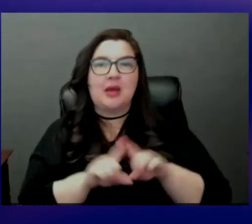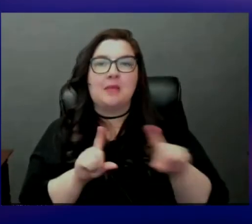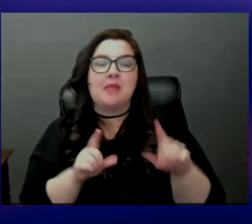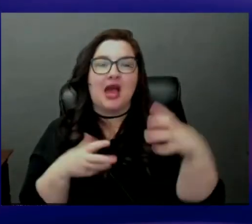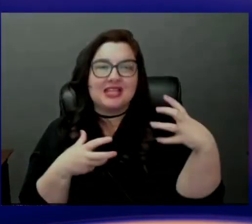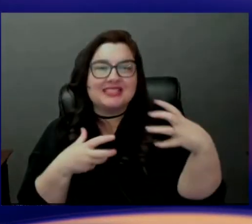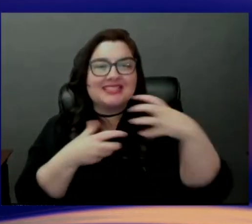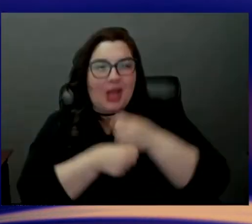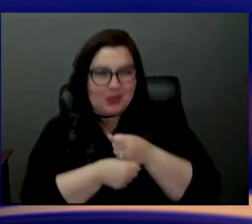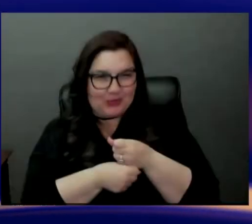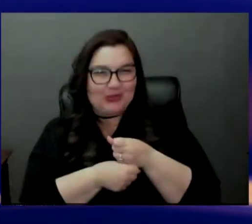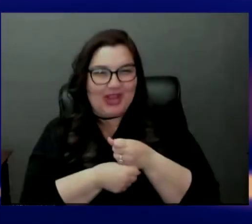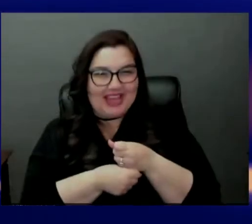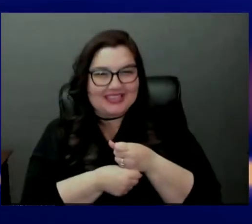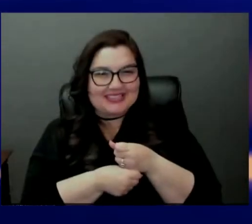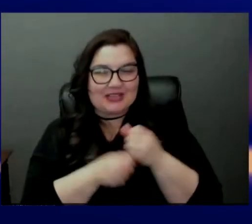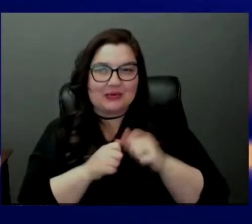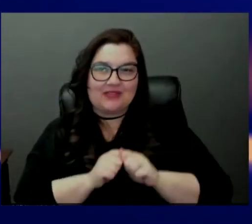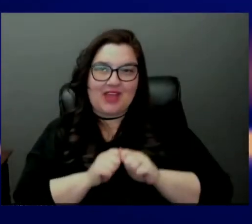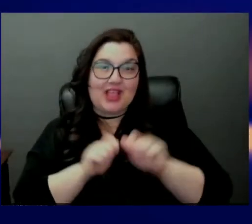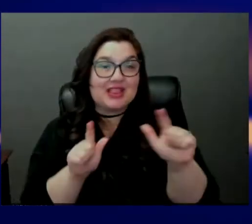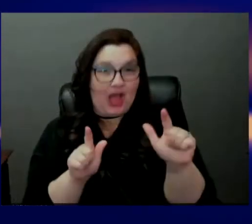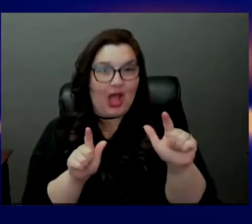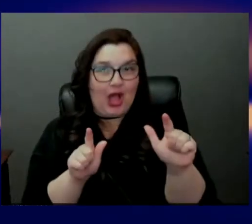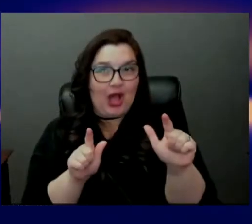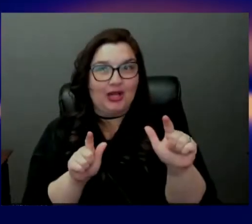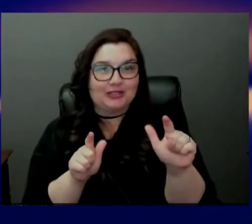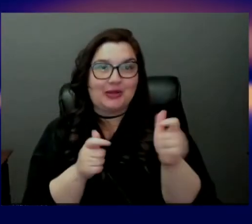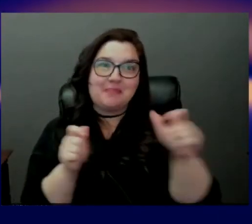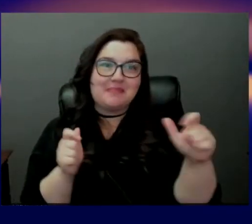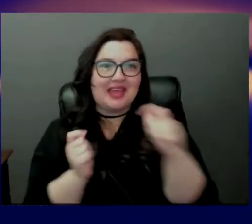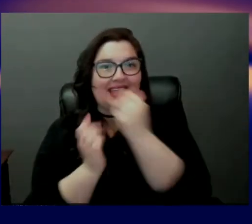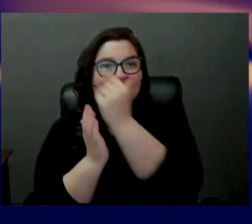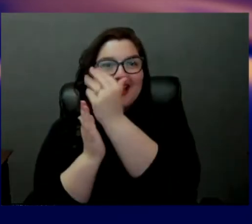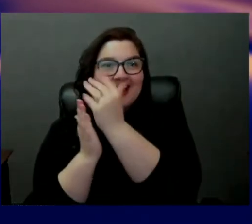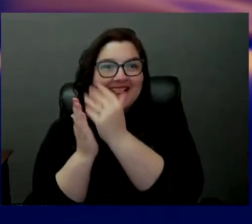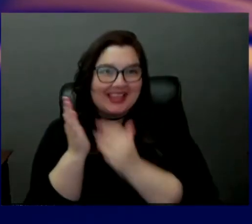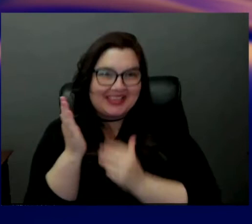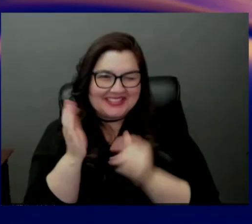So we've launched, this is kind of where you get the big, long list of instances, but compute optimized,